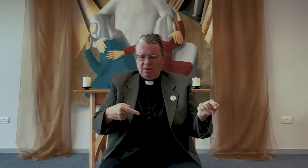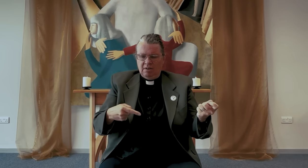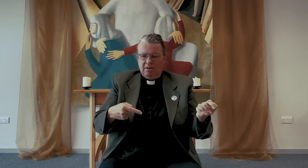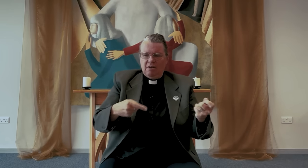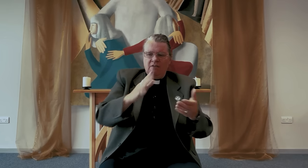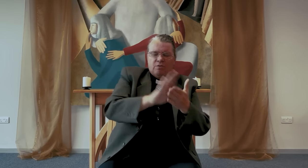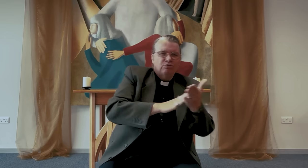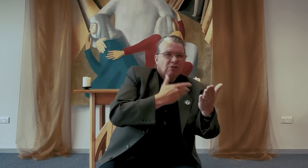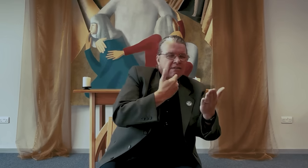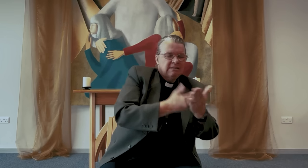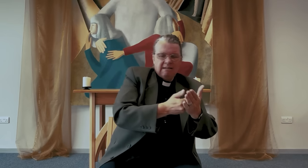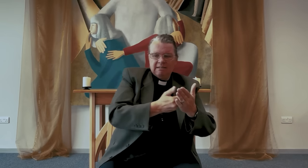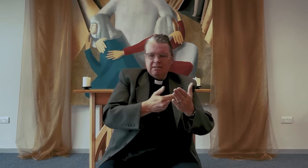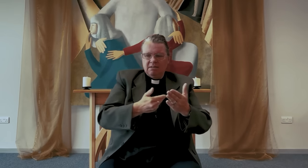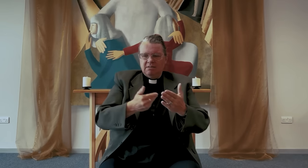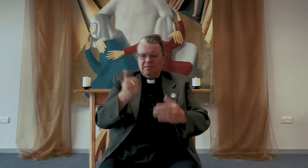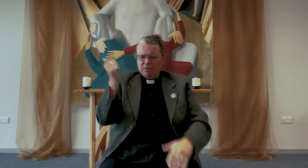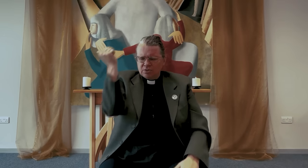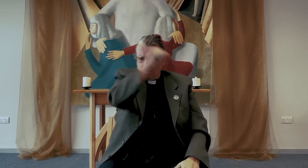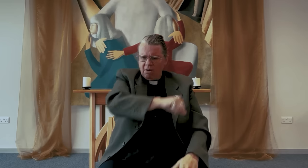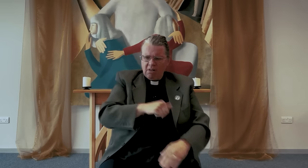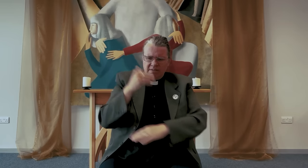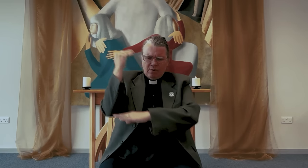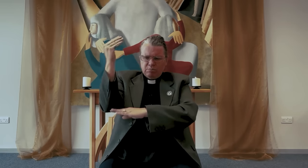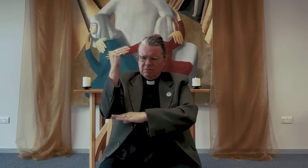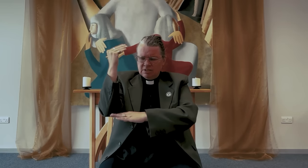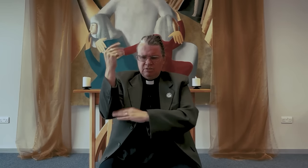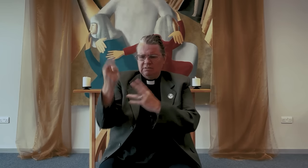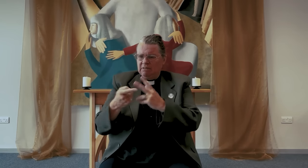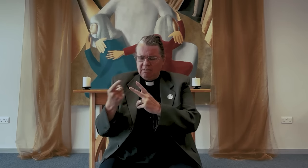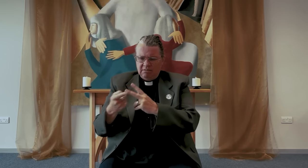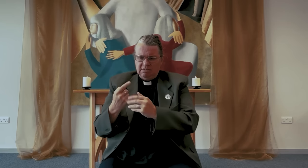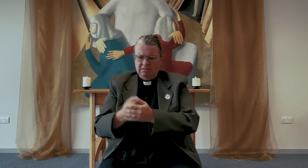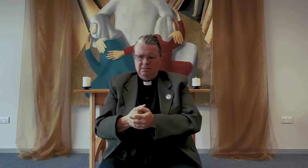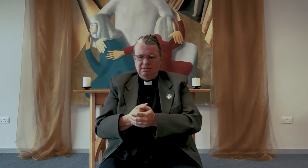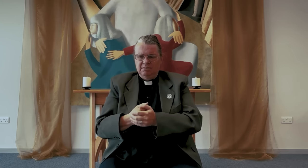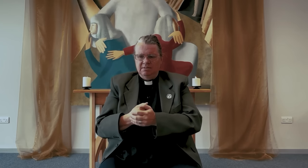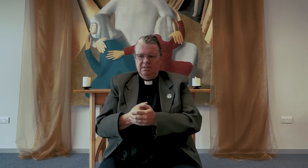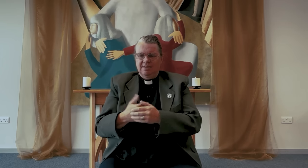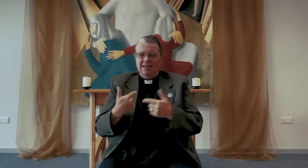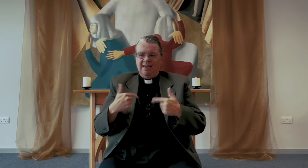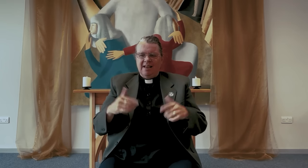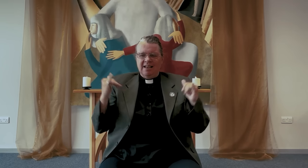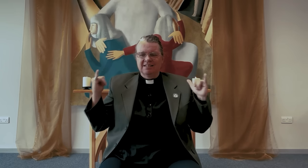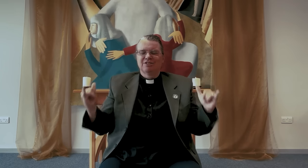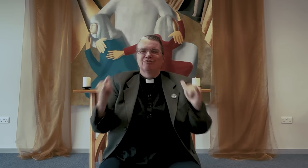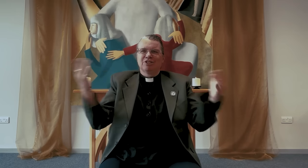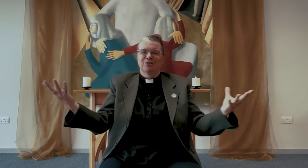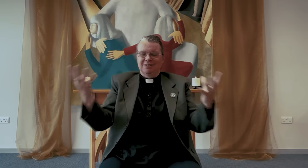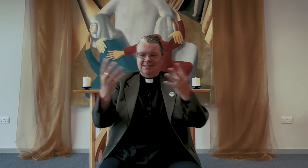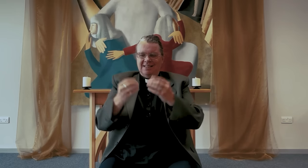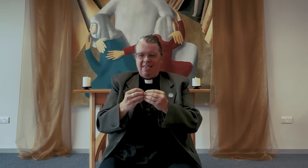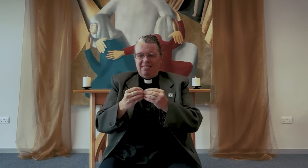translators, scholars, preachers. And let us rejoice together